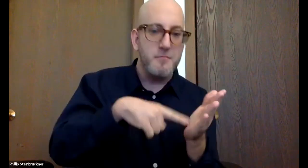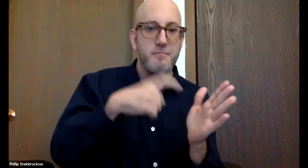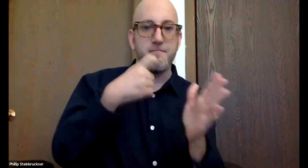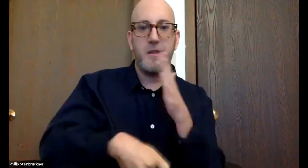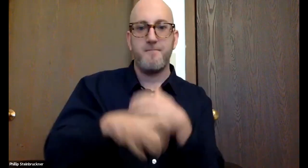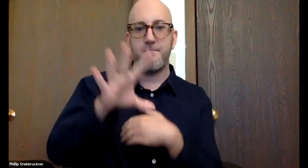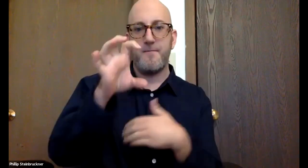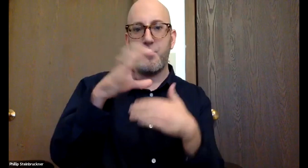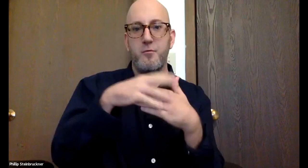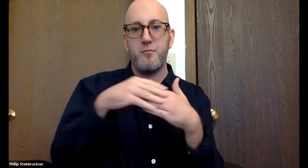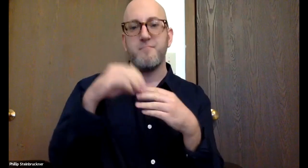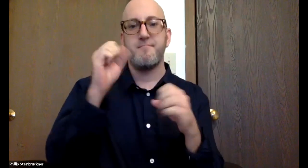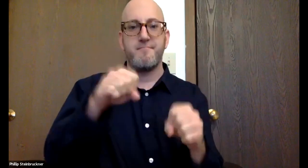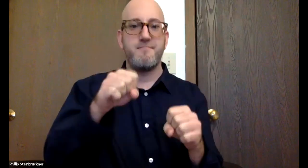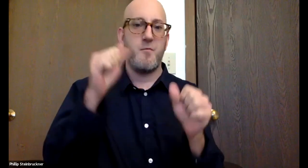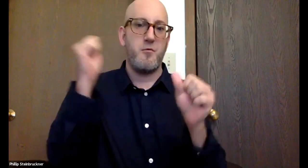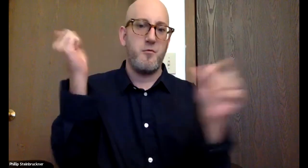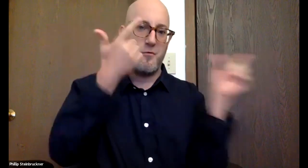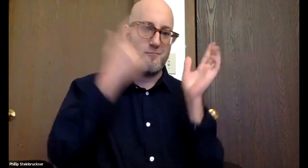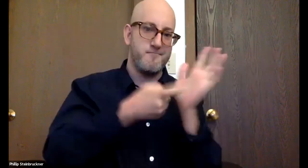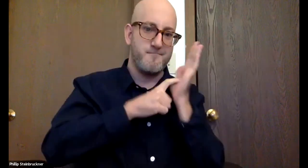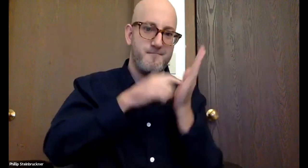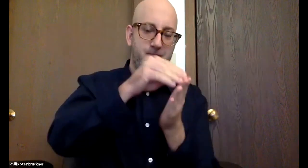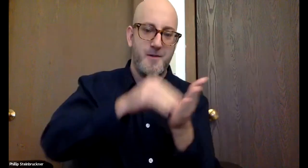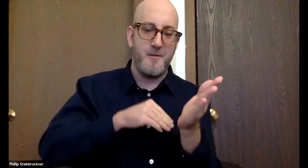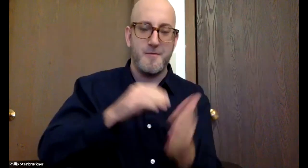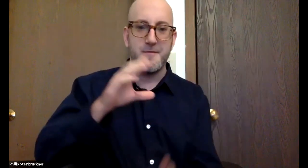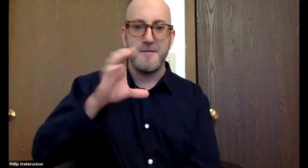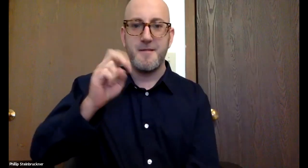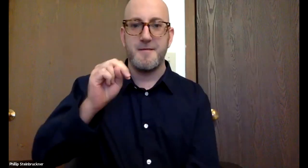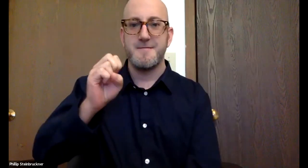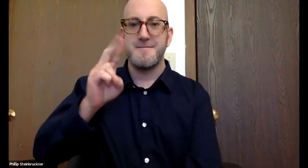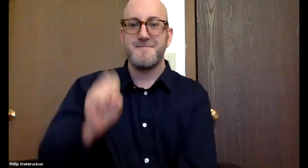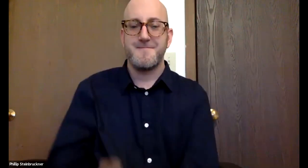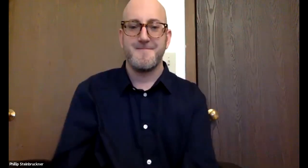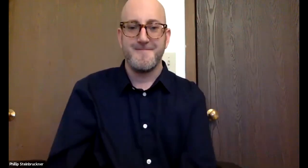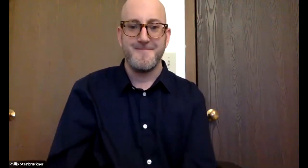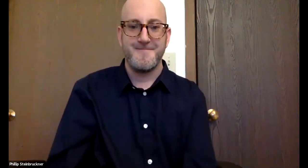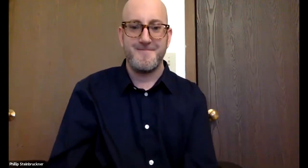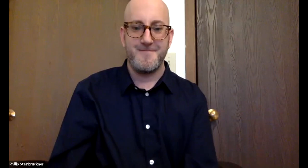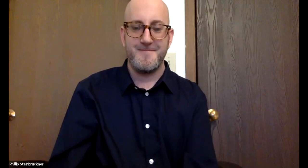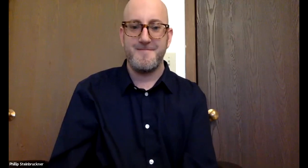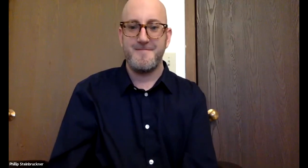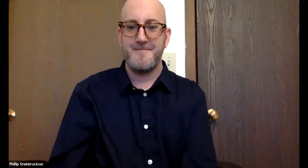census. If you ignore it and disregard it, you will be fined $100. If you